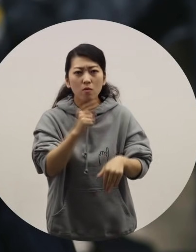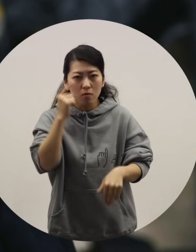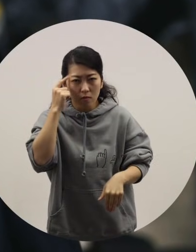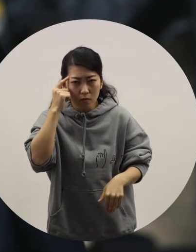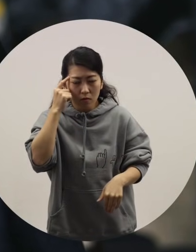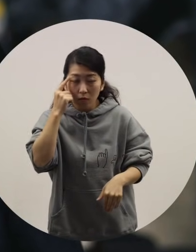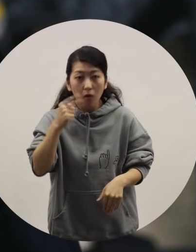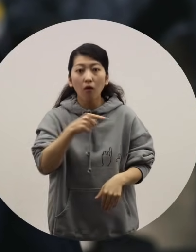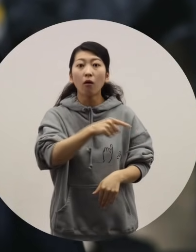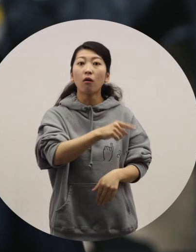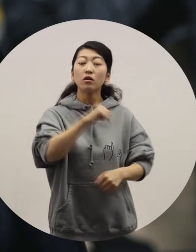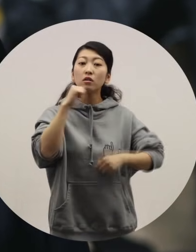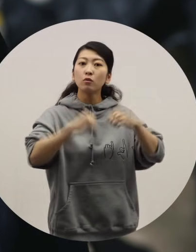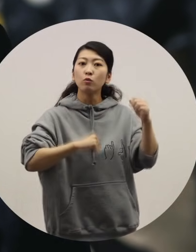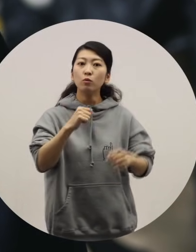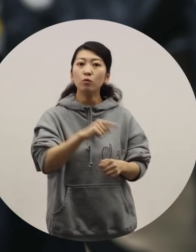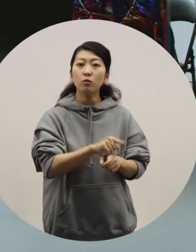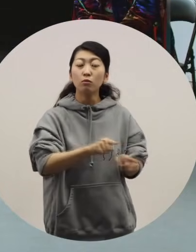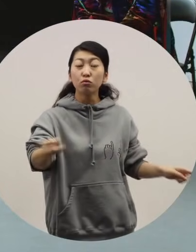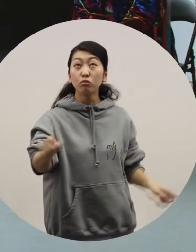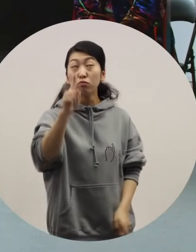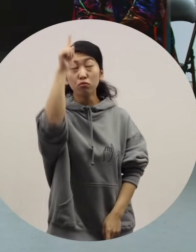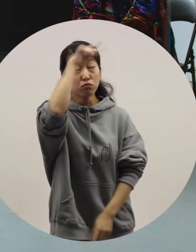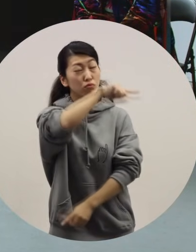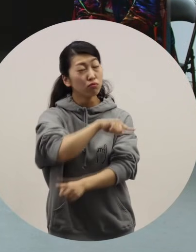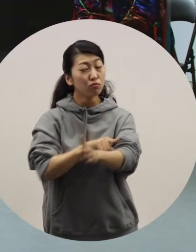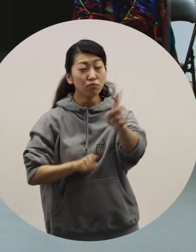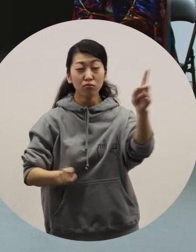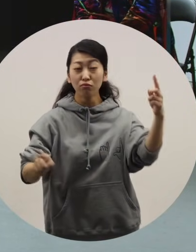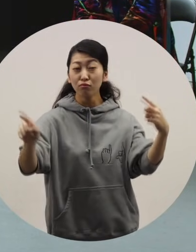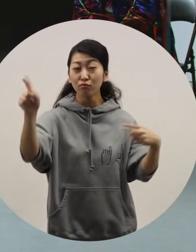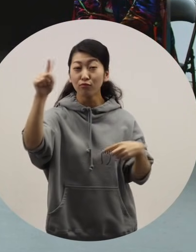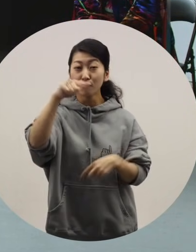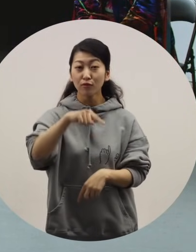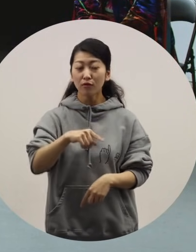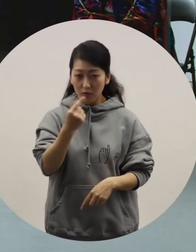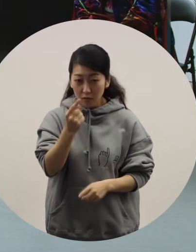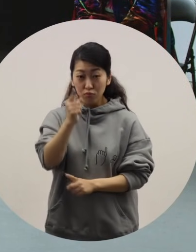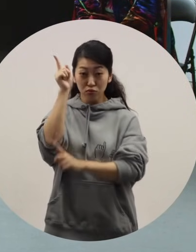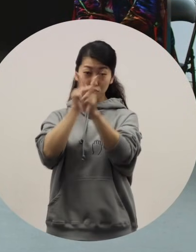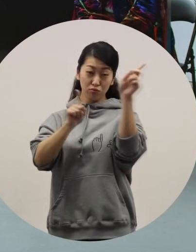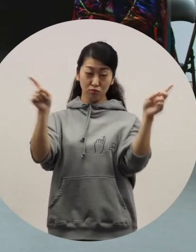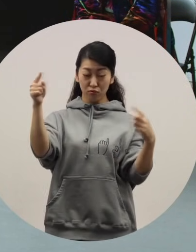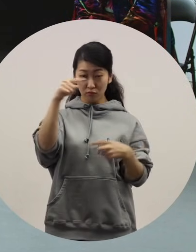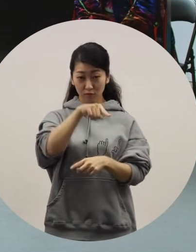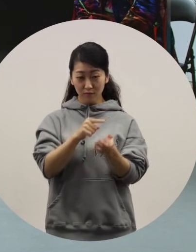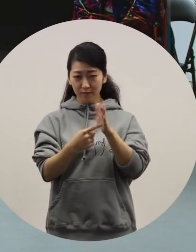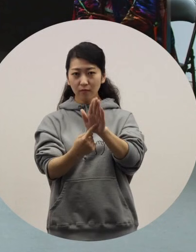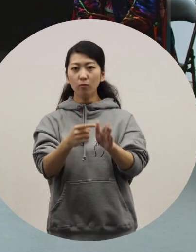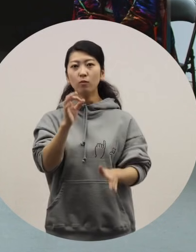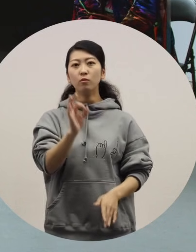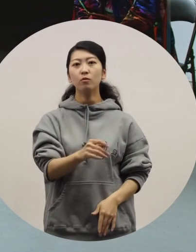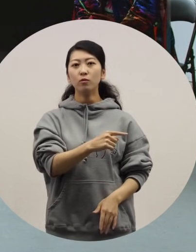there's no upper limit to what we can aim for. [Ochiai] The possibilities are unlimited. [Kenmochi] Yes, we can set a goal for ourselves.